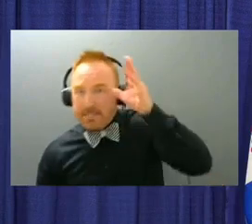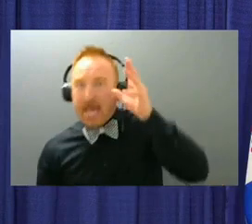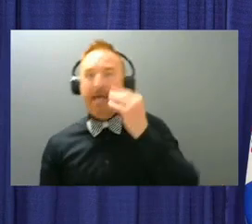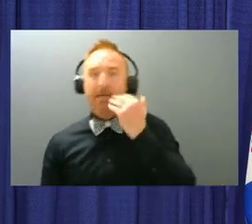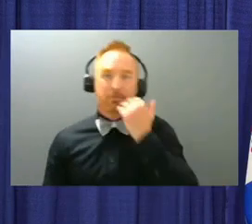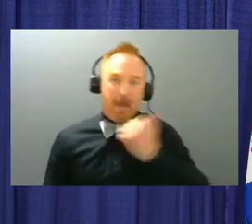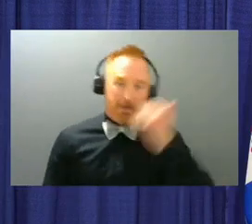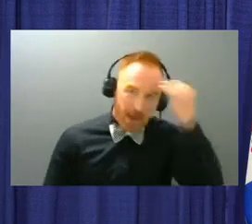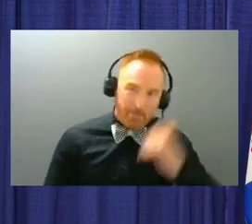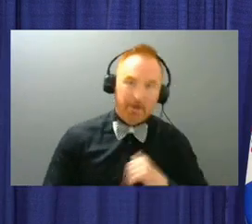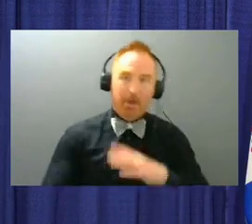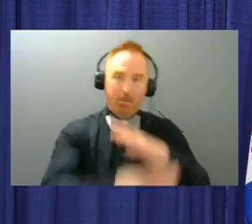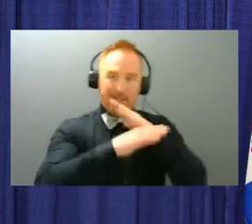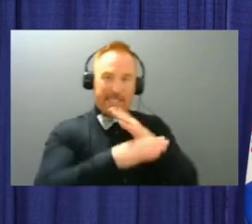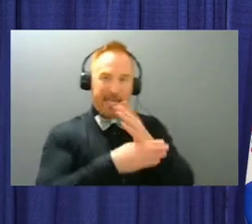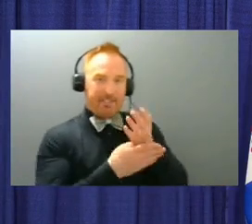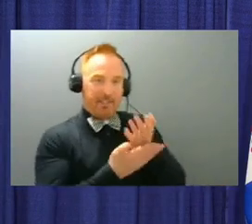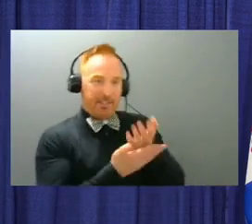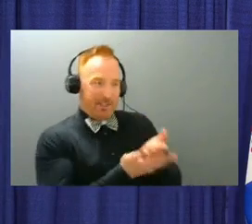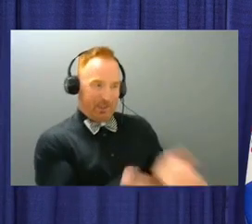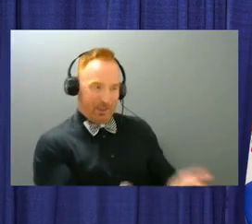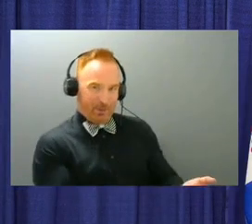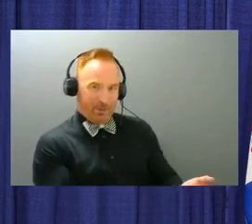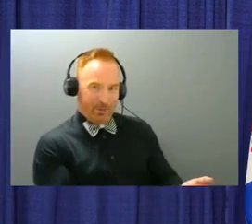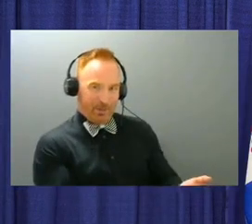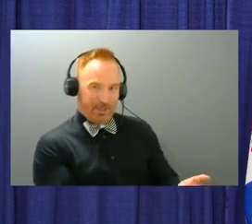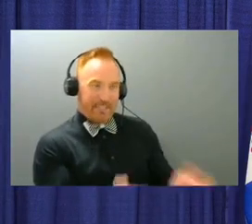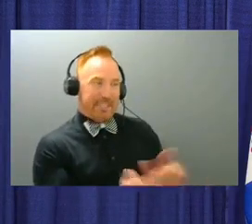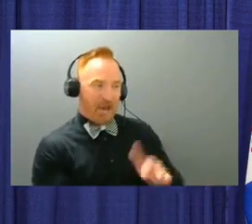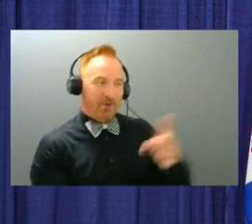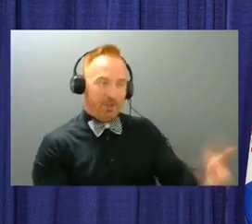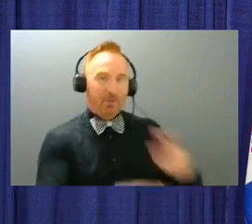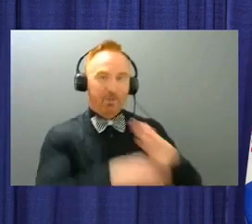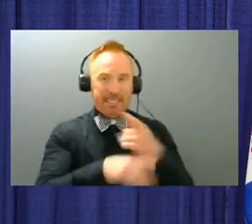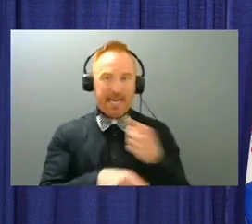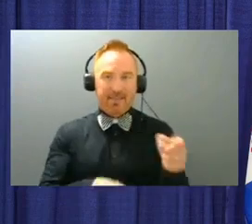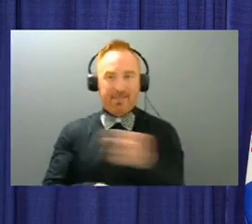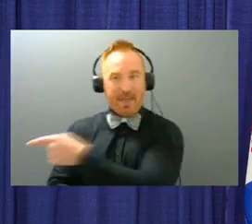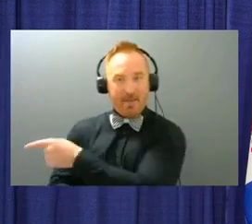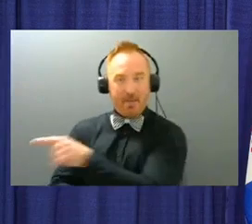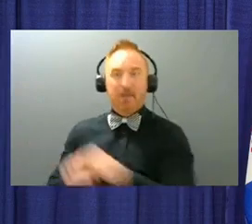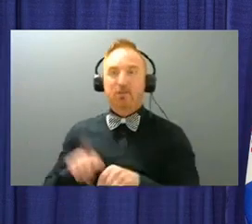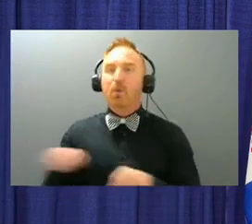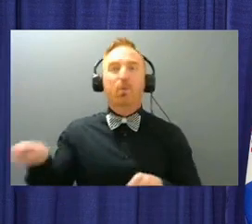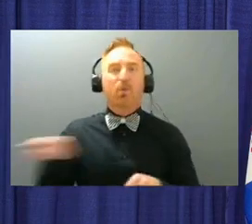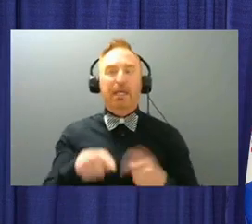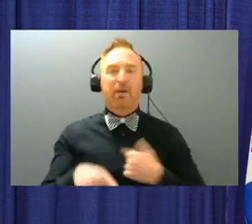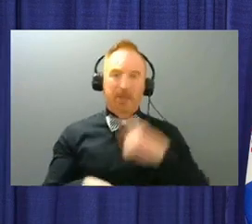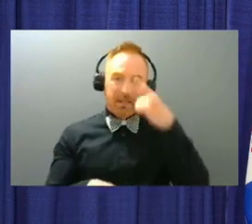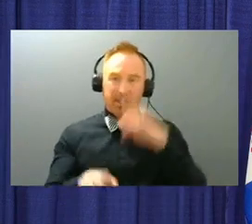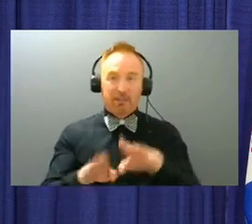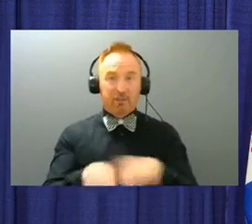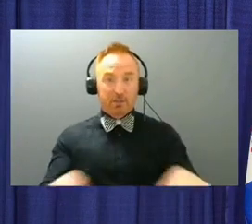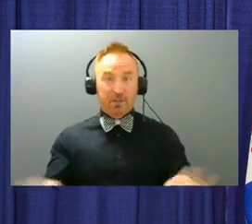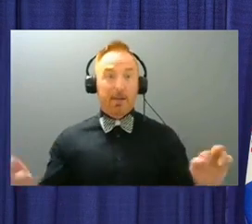So where to go from here? For now, we hold where we are allow everyone to get used to the children being back in